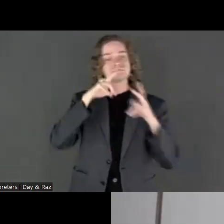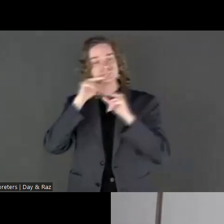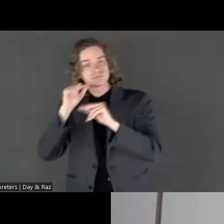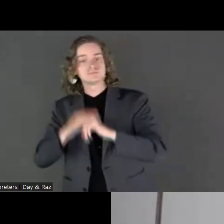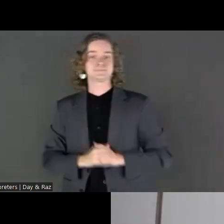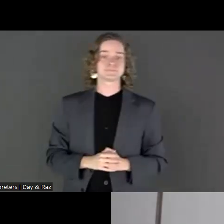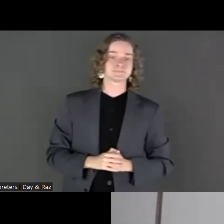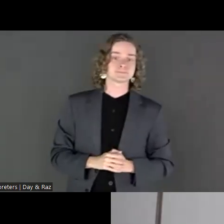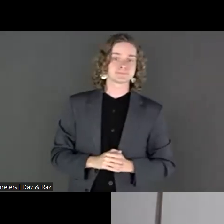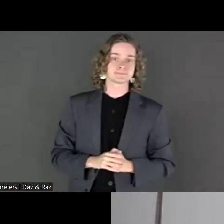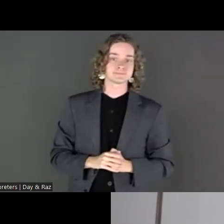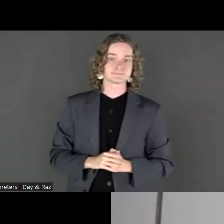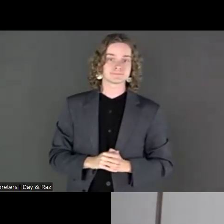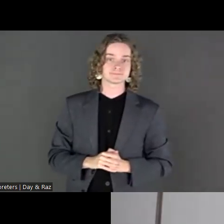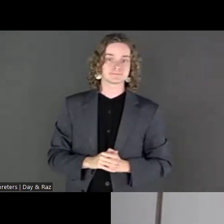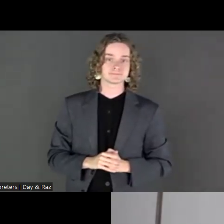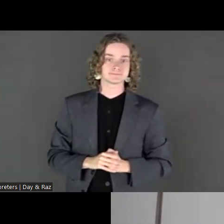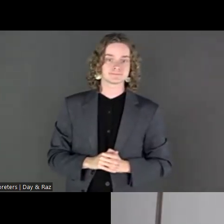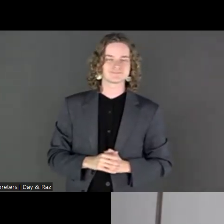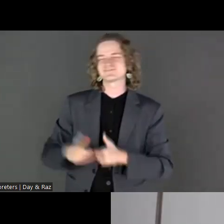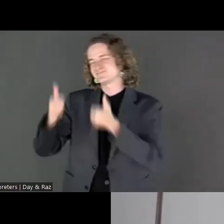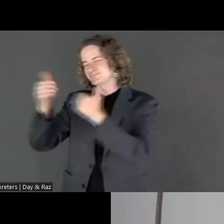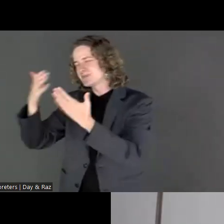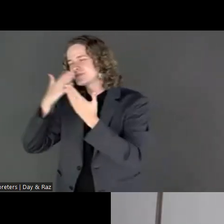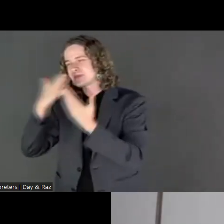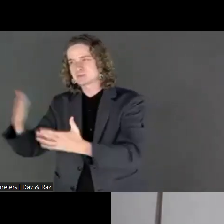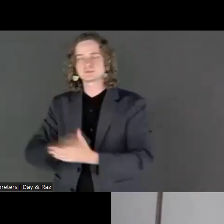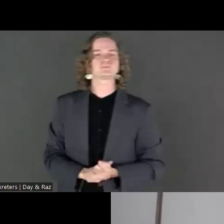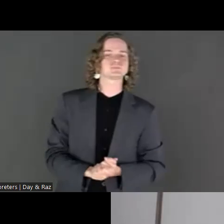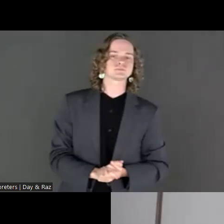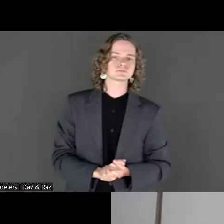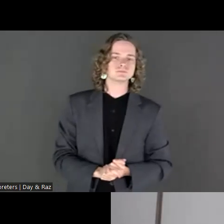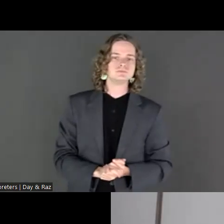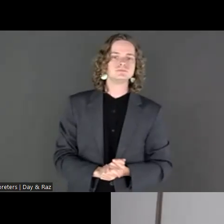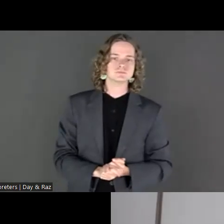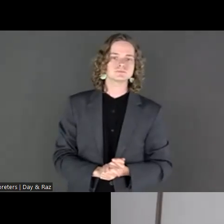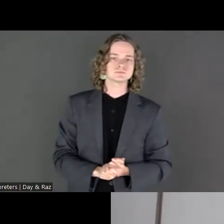reference group on inclusion of persons with disabilities and humanitarian action DRG.